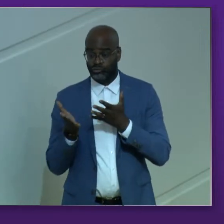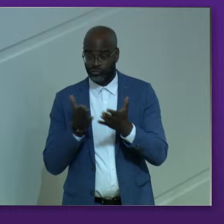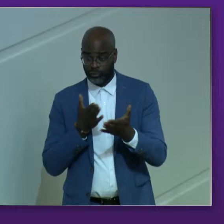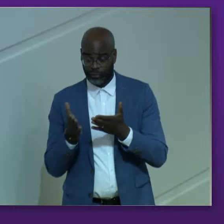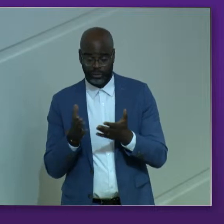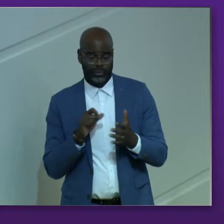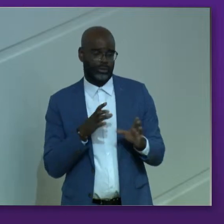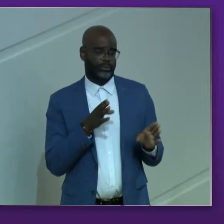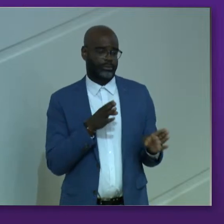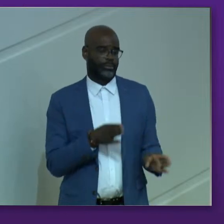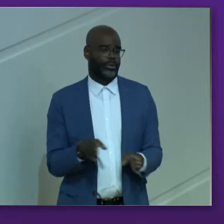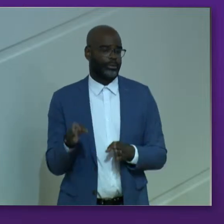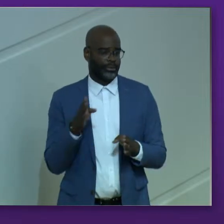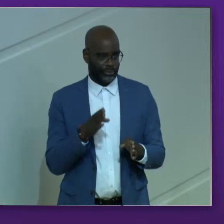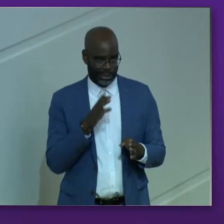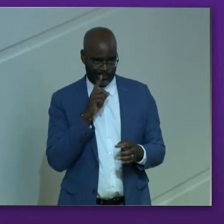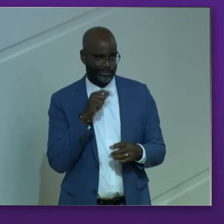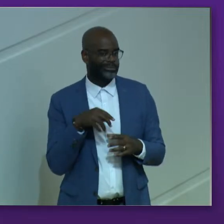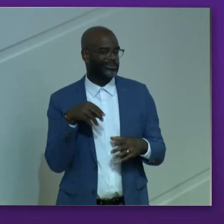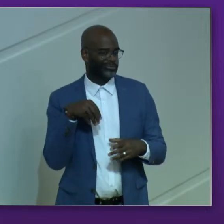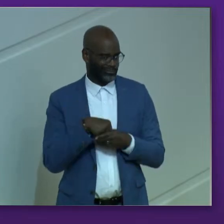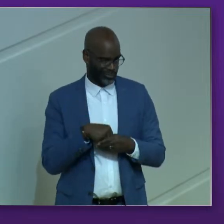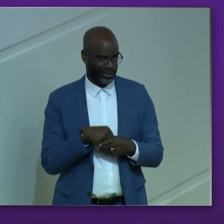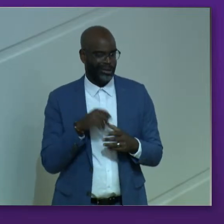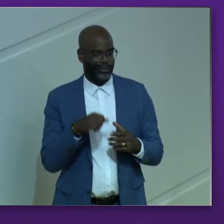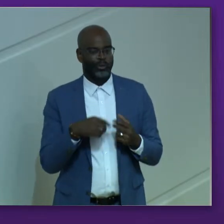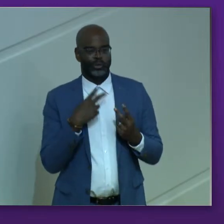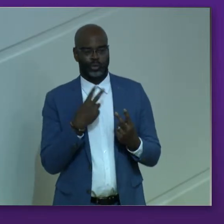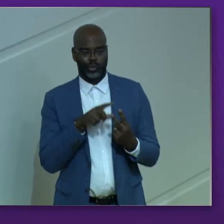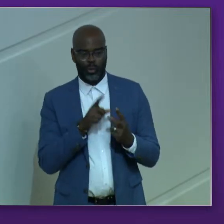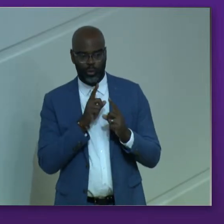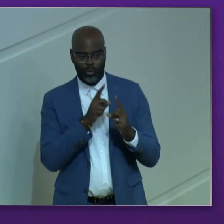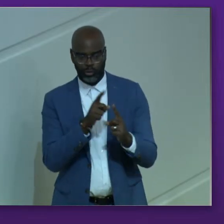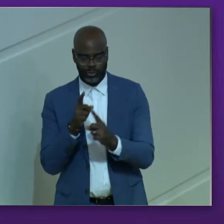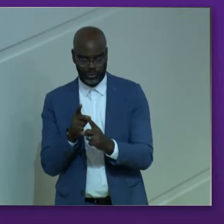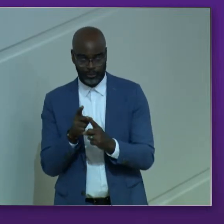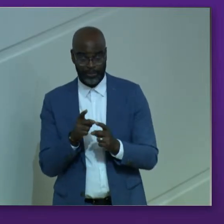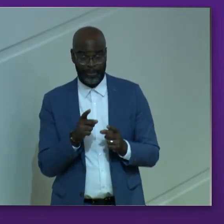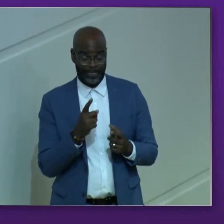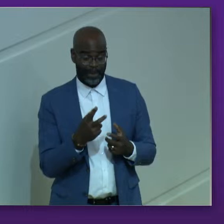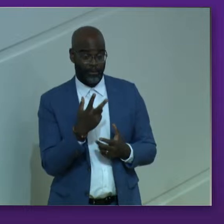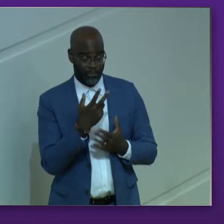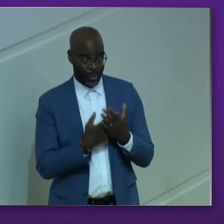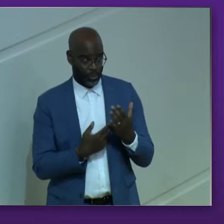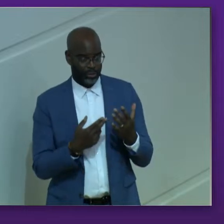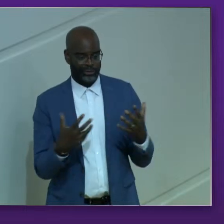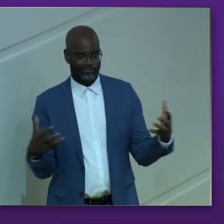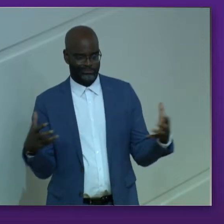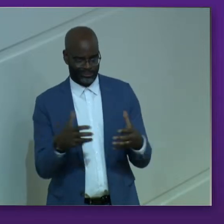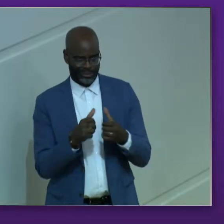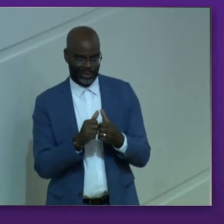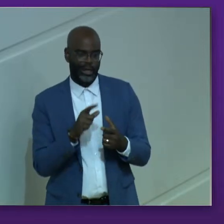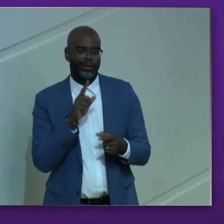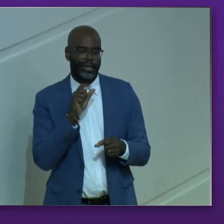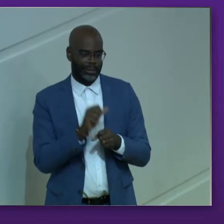TO BECOME A RESPONSIBLE PARTICIPATING CITIZEN AND LEADER WHO IS GUIDED BY THE